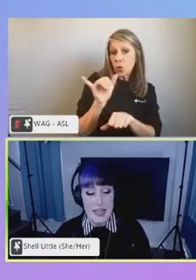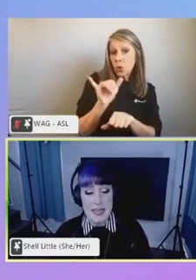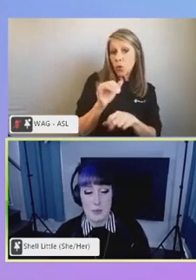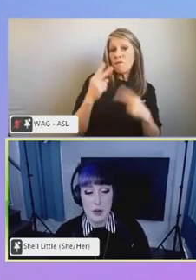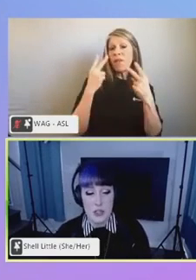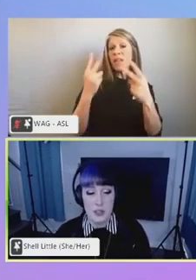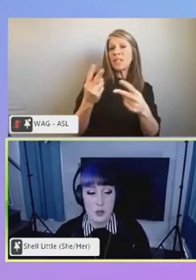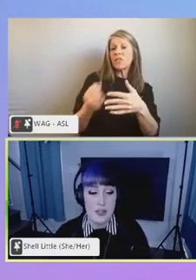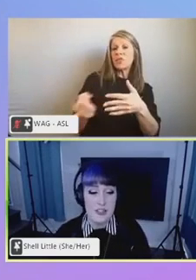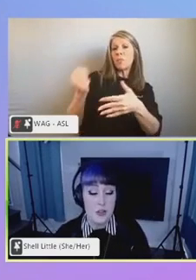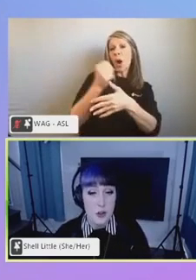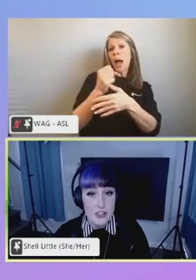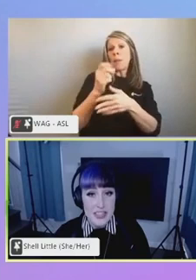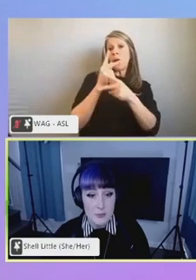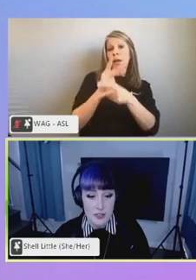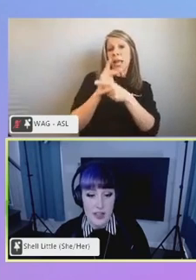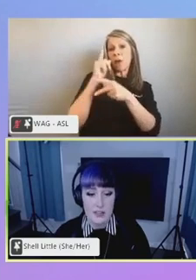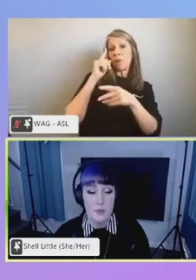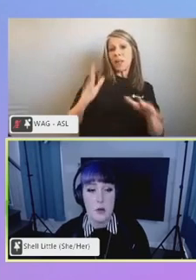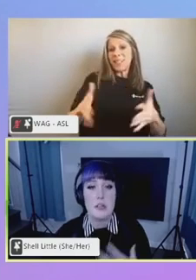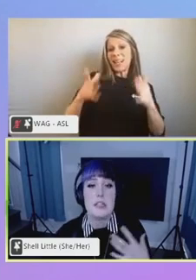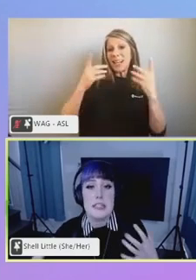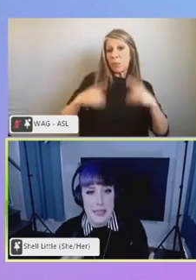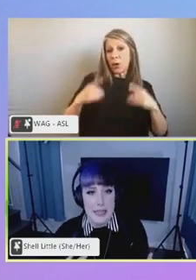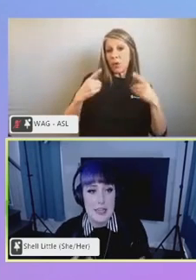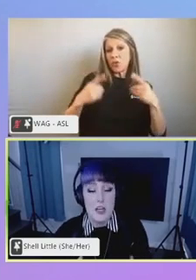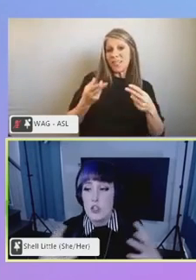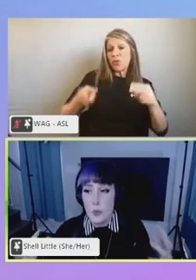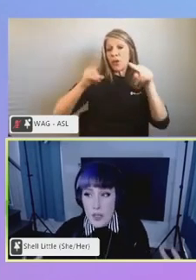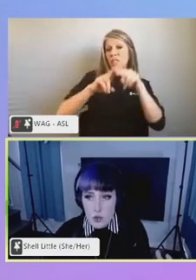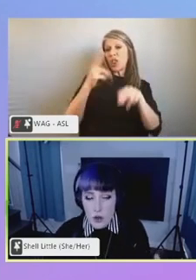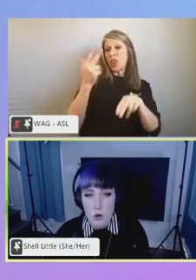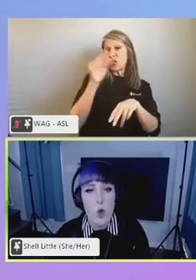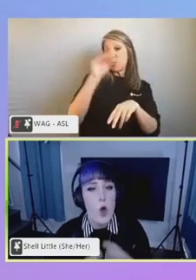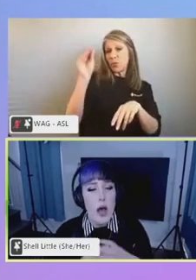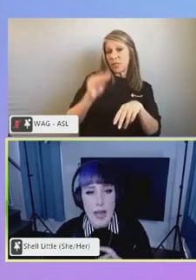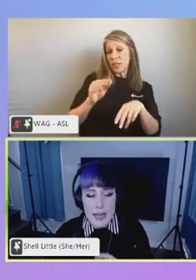especially mothers who also worked. And then visits to